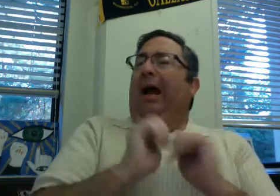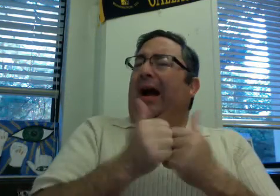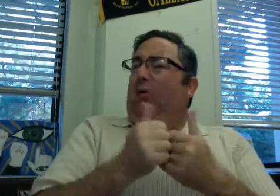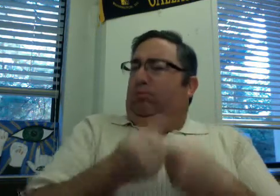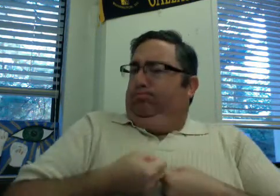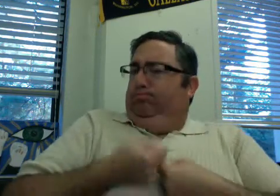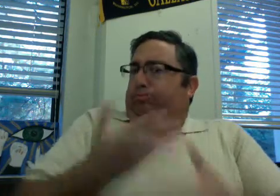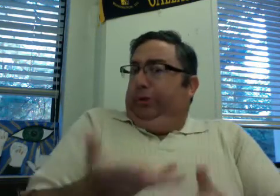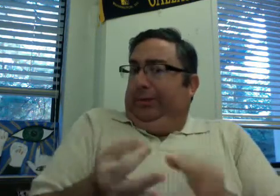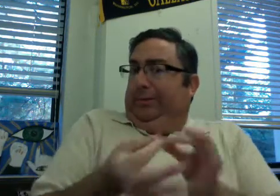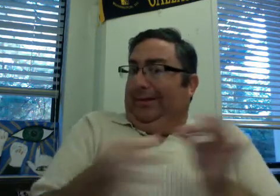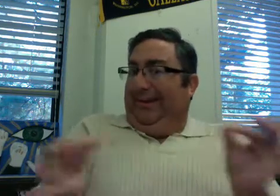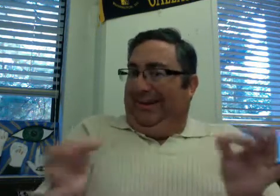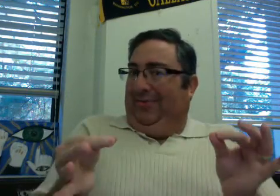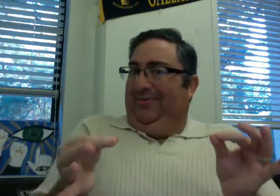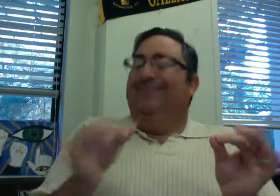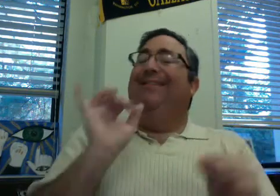How do you express language?